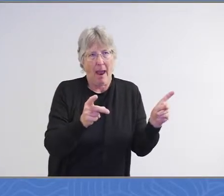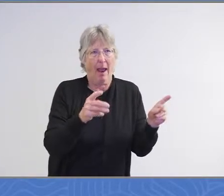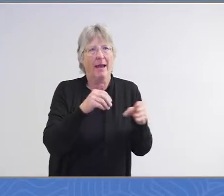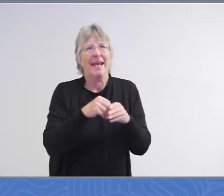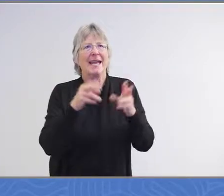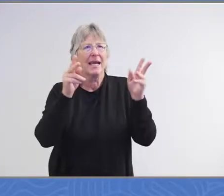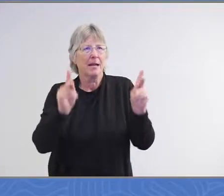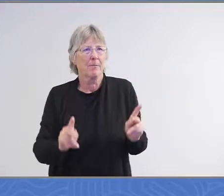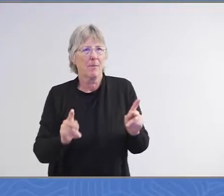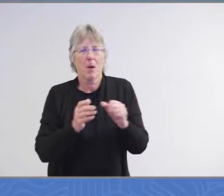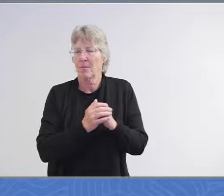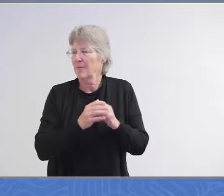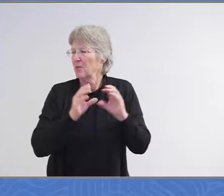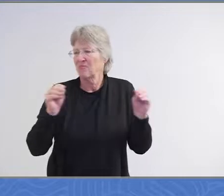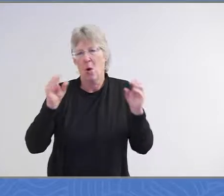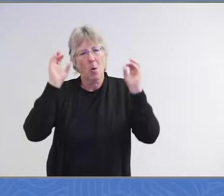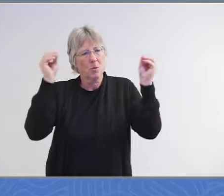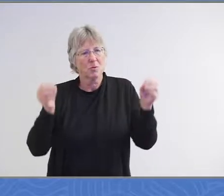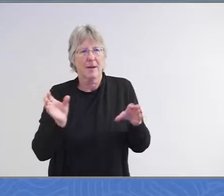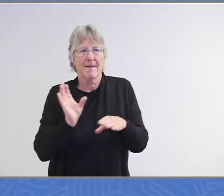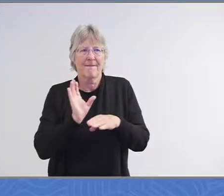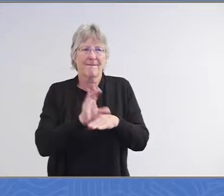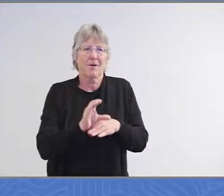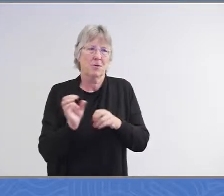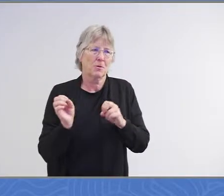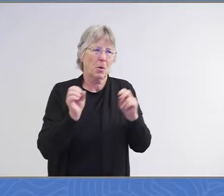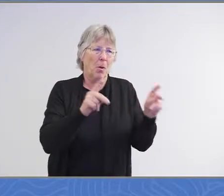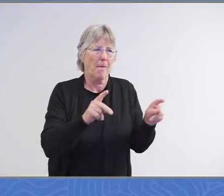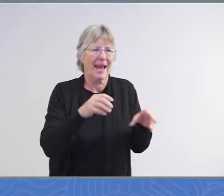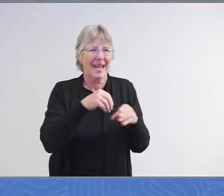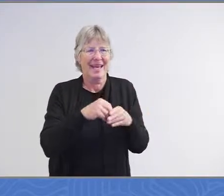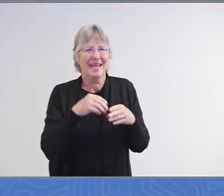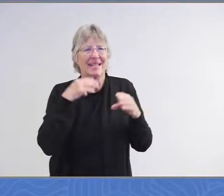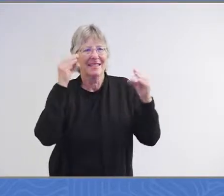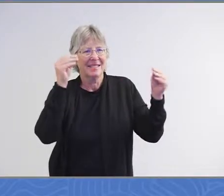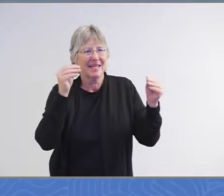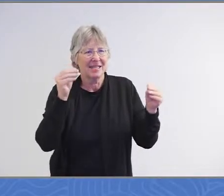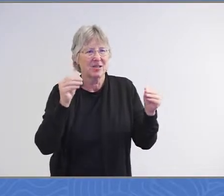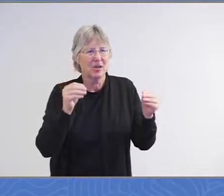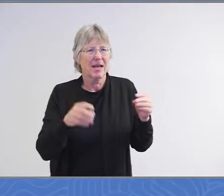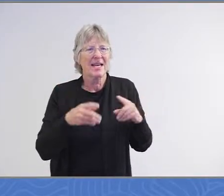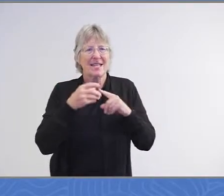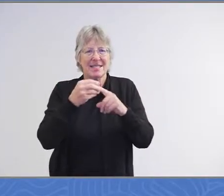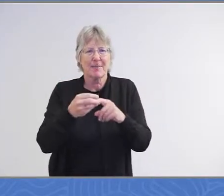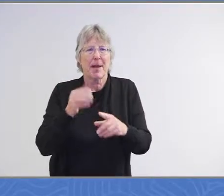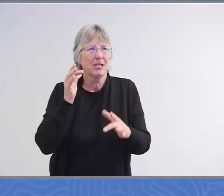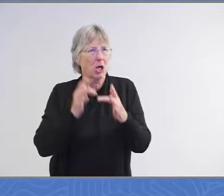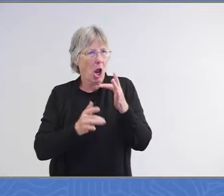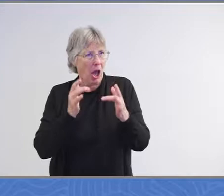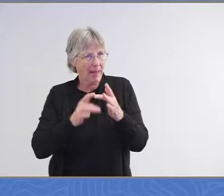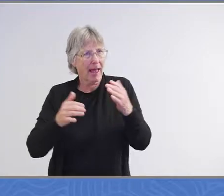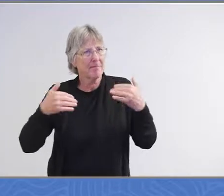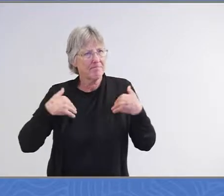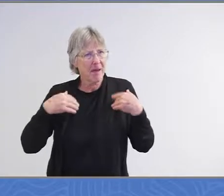No teachers should be forced to participate in-person learning especially with online learning has proven successful and safe alternative for teachers